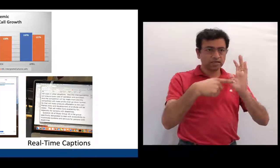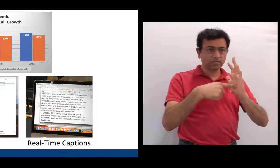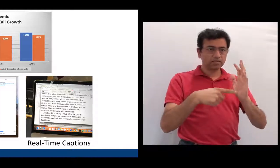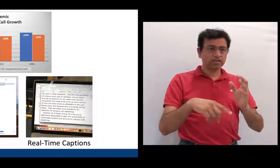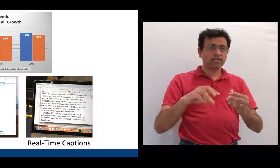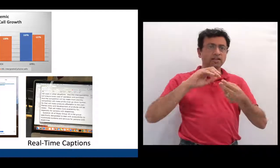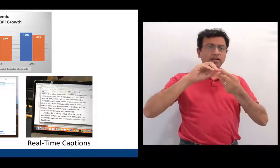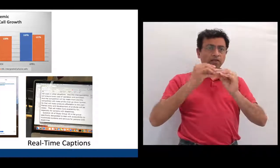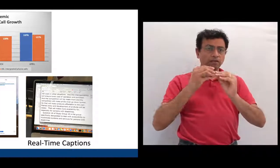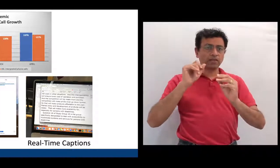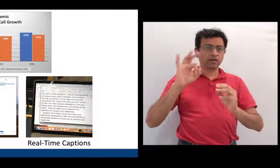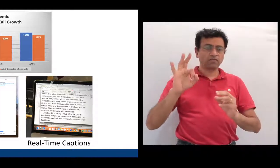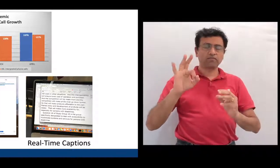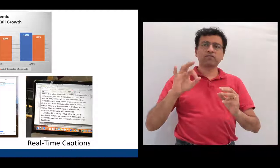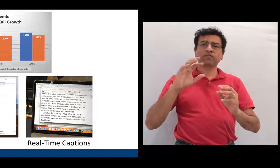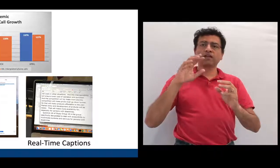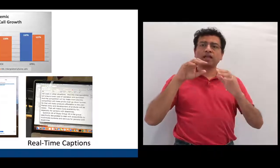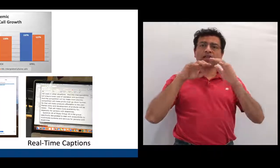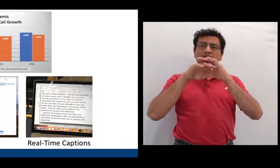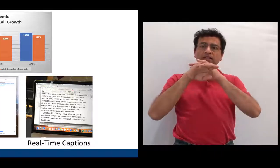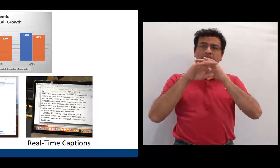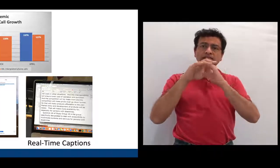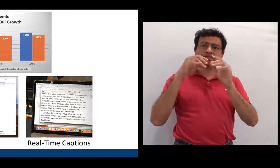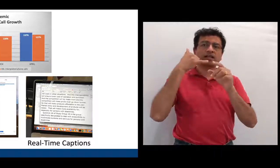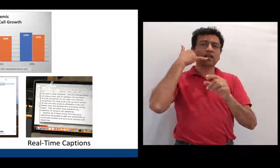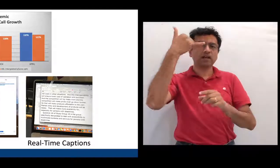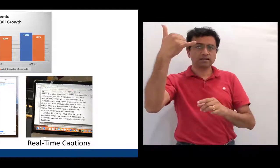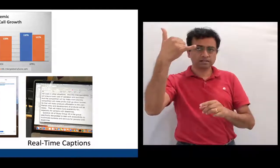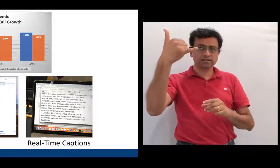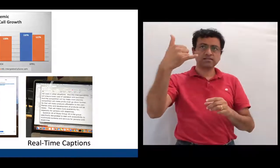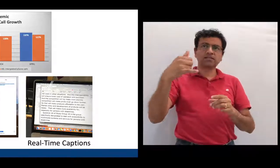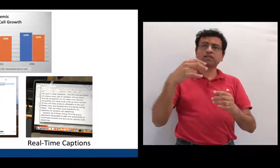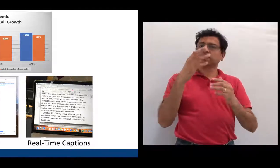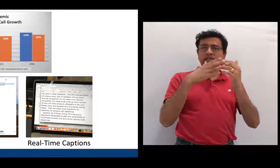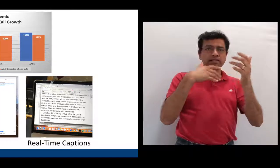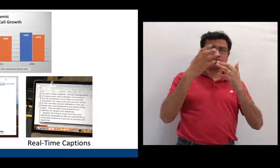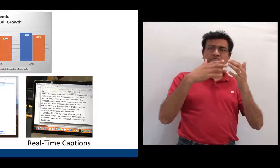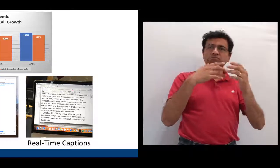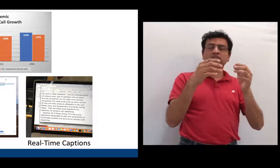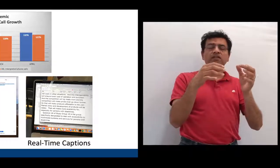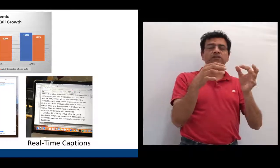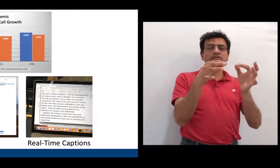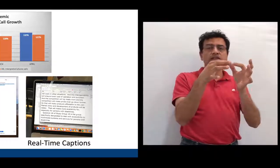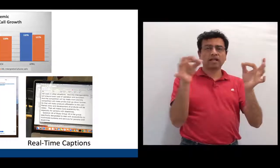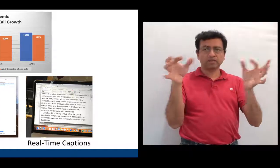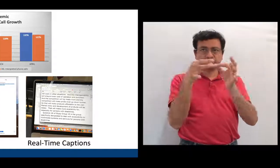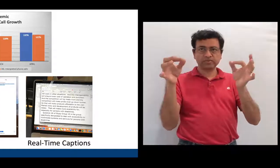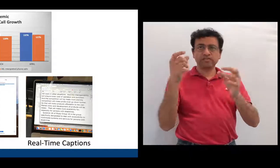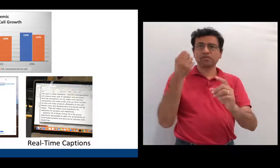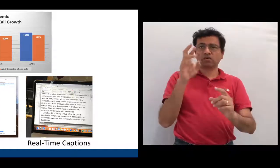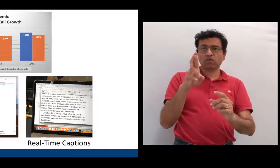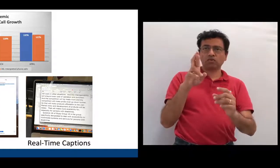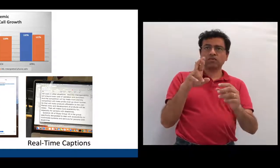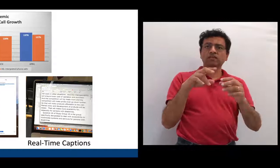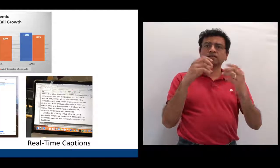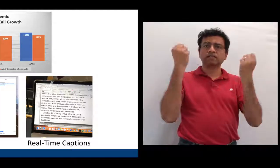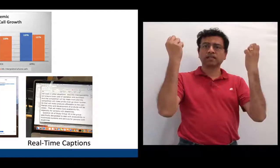For example, the number of accessible phone calls for both captions and sign language has increased by 30% in the first two months